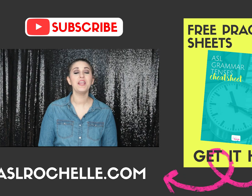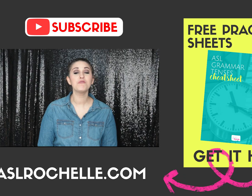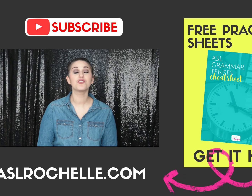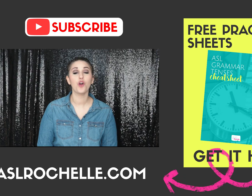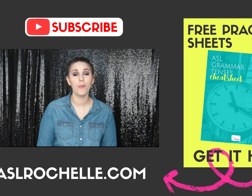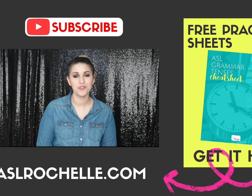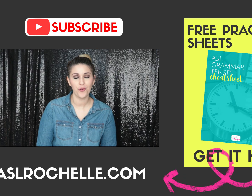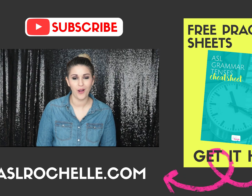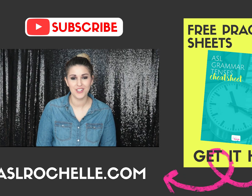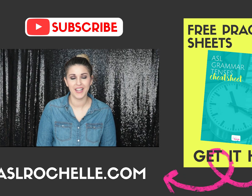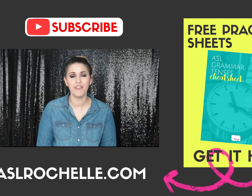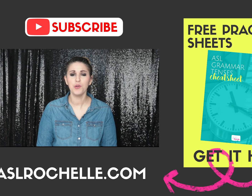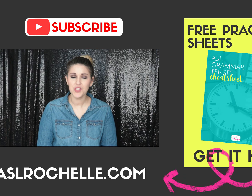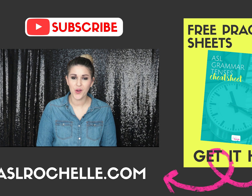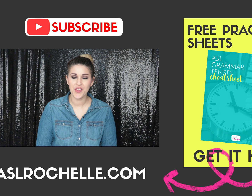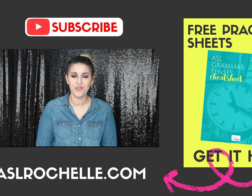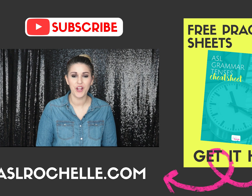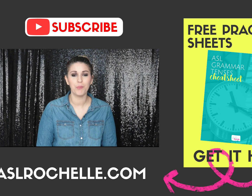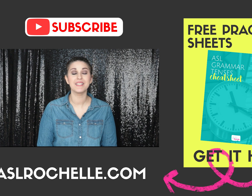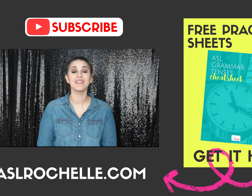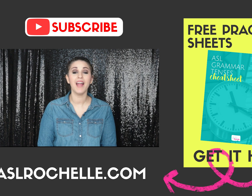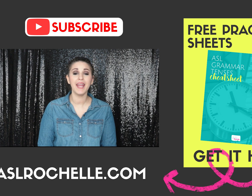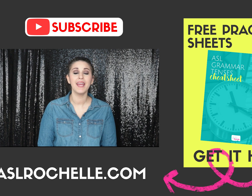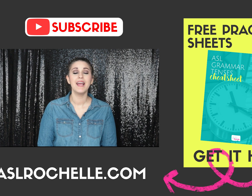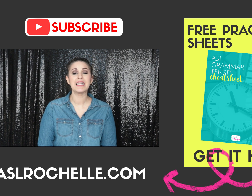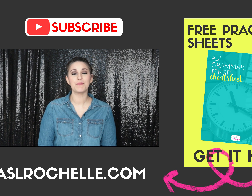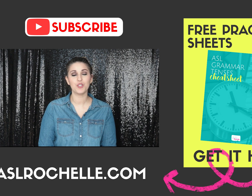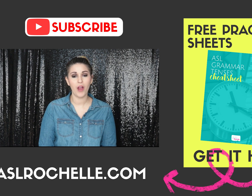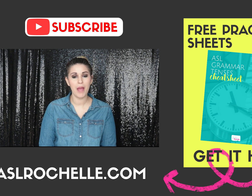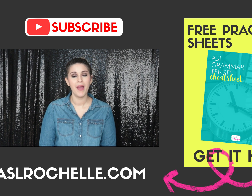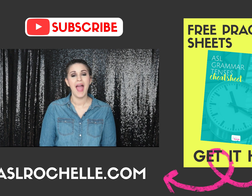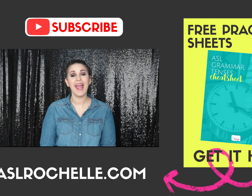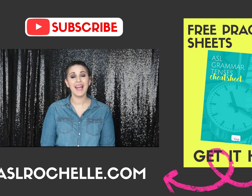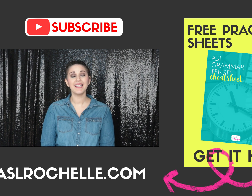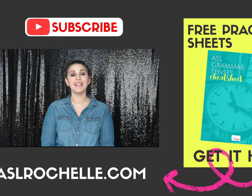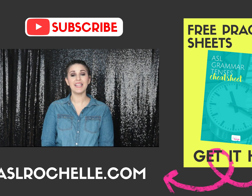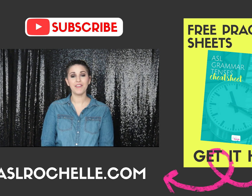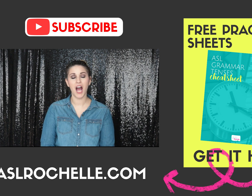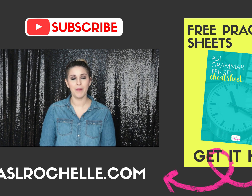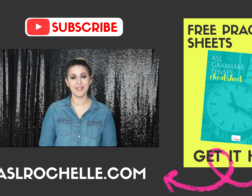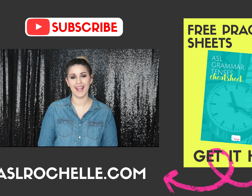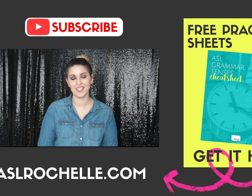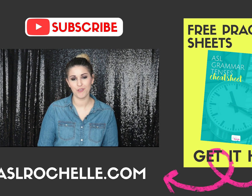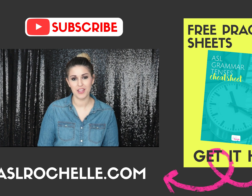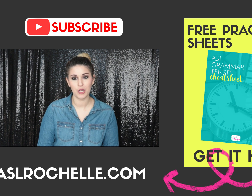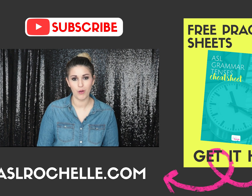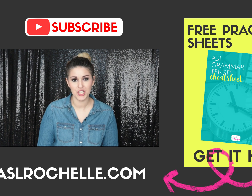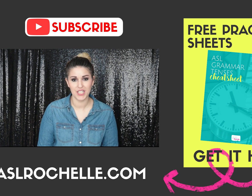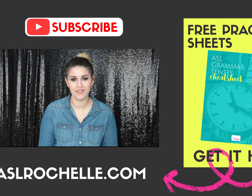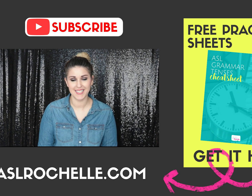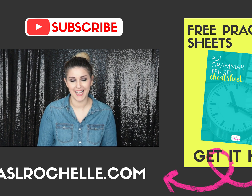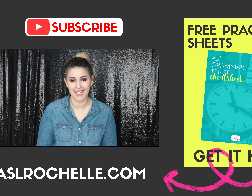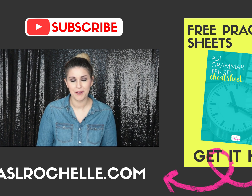Thank you so much for watching. If you enjoyed this video, please like and subscribe and leave a comment answering the question of the day.